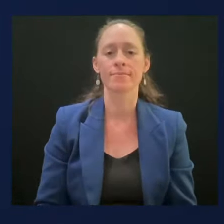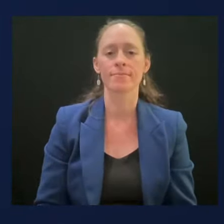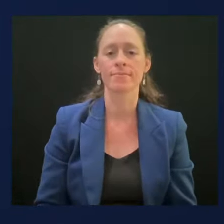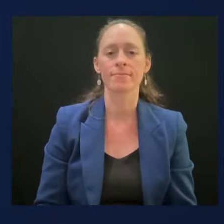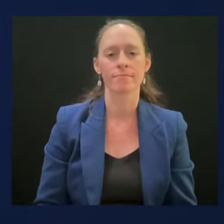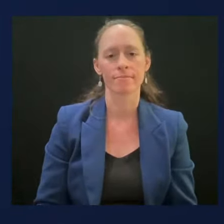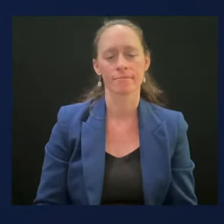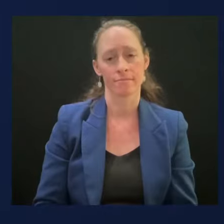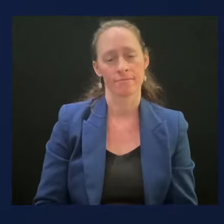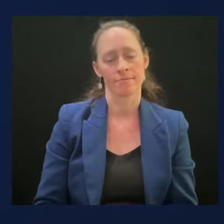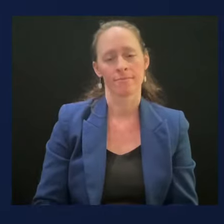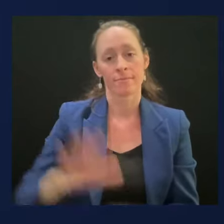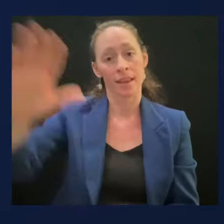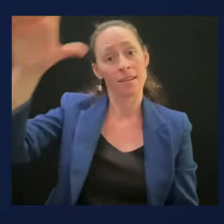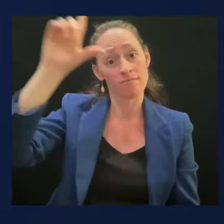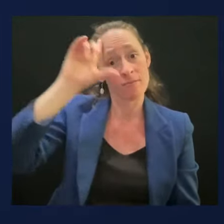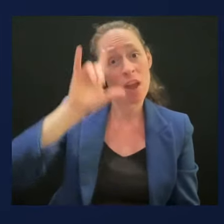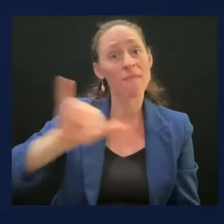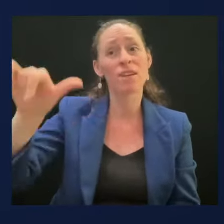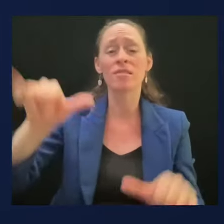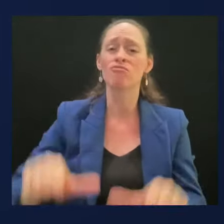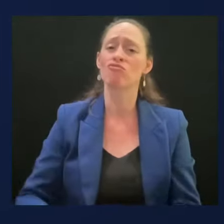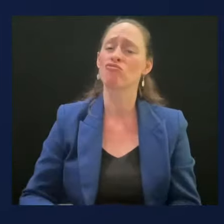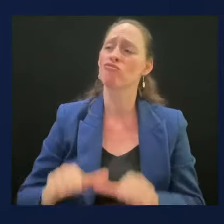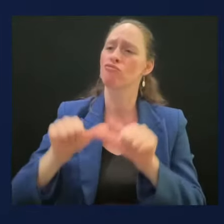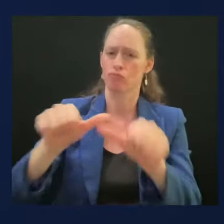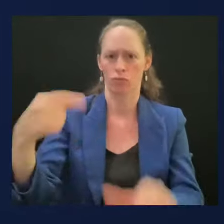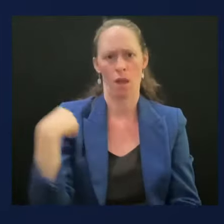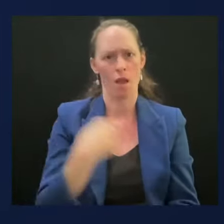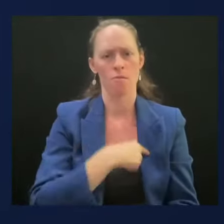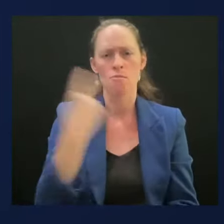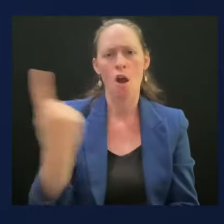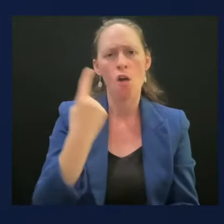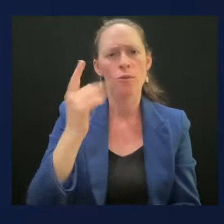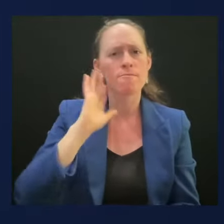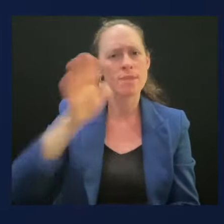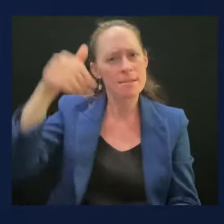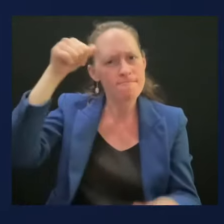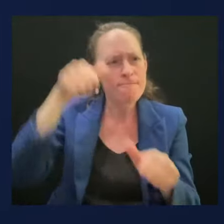for which they died, the cause of America, which will endure through all challenges.